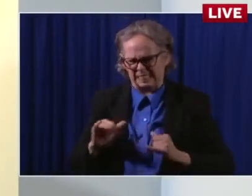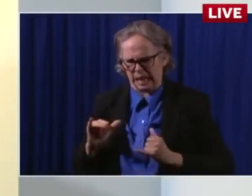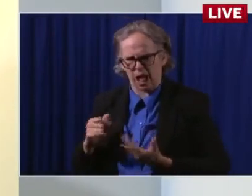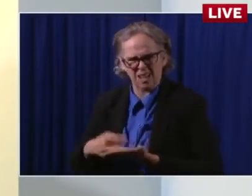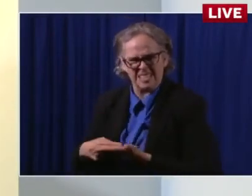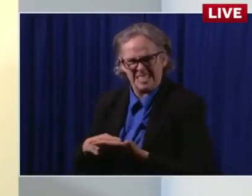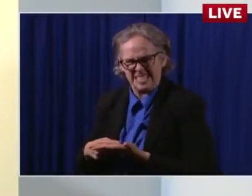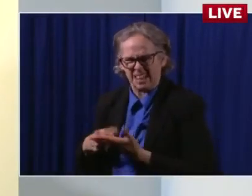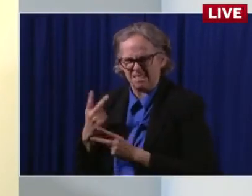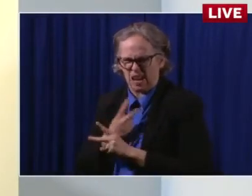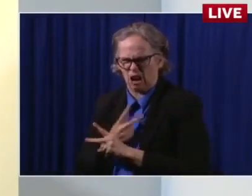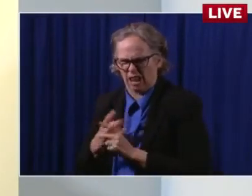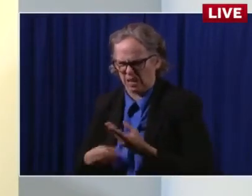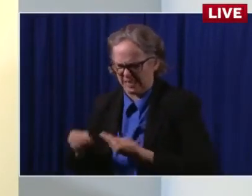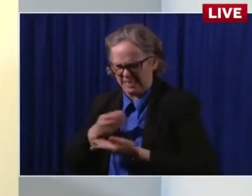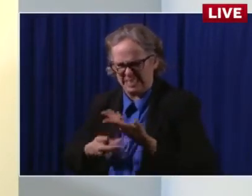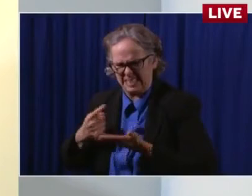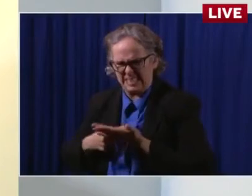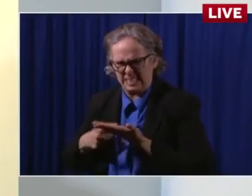WANTED TO KEEP YOU INFORMED ON THAT.